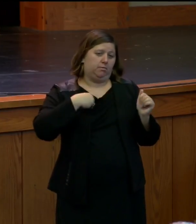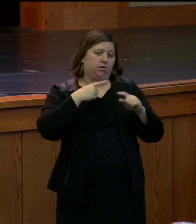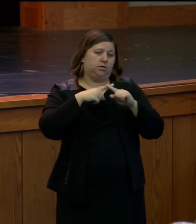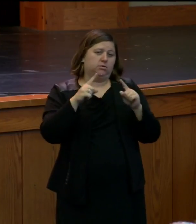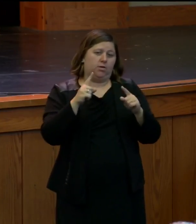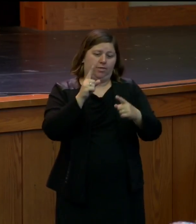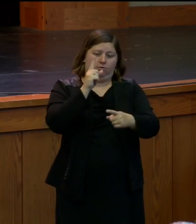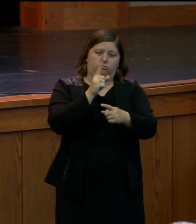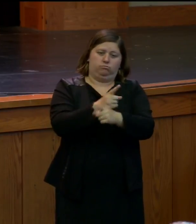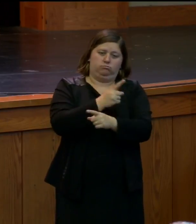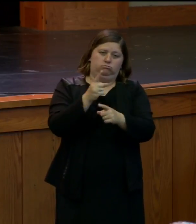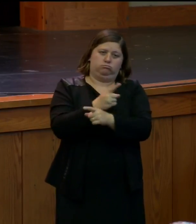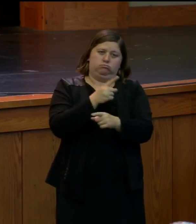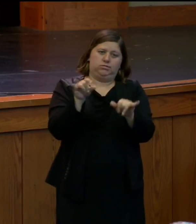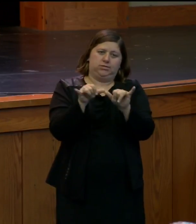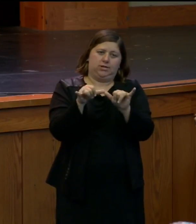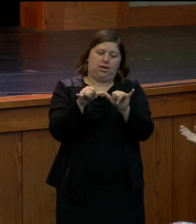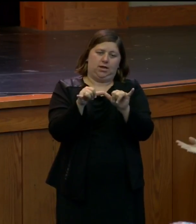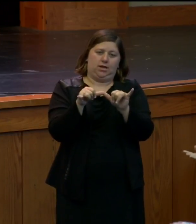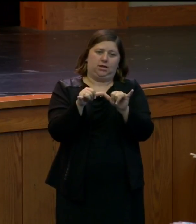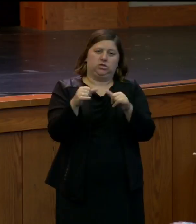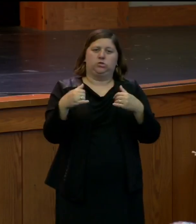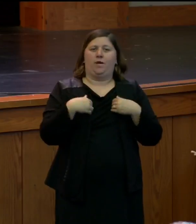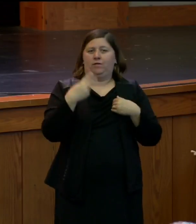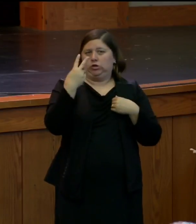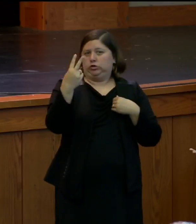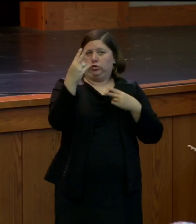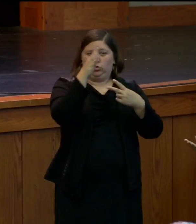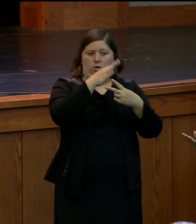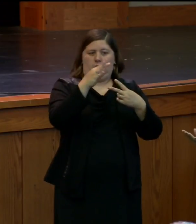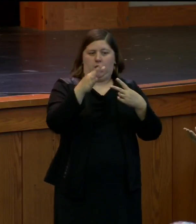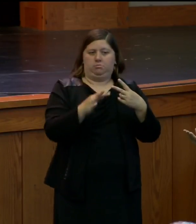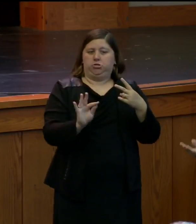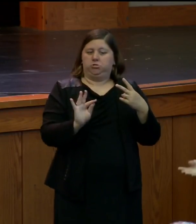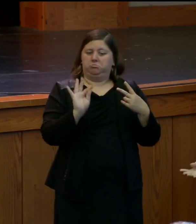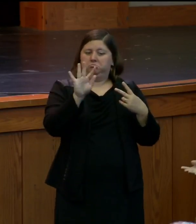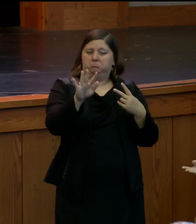RIGHT-SIZED SO I HAVE TWO OPTIONS JUST TO SUGGEST TO THE